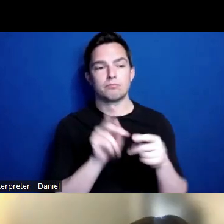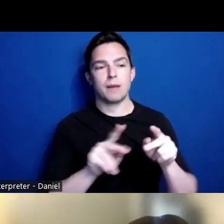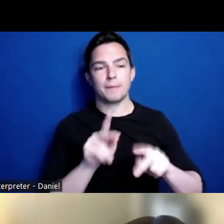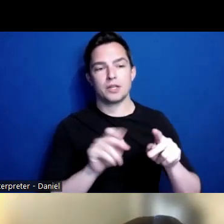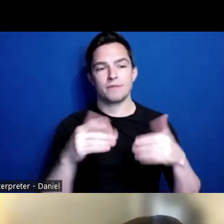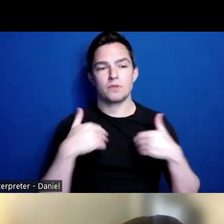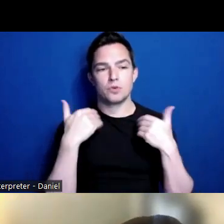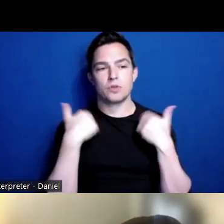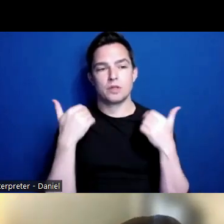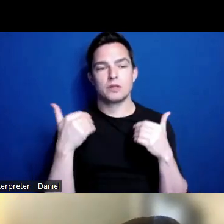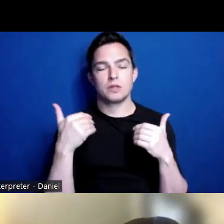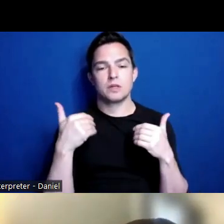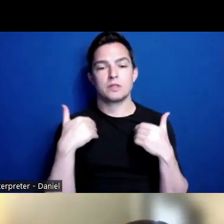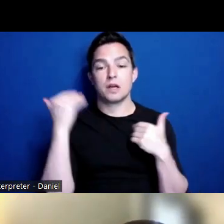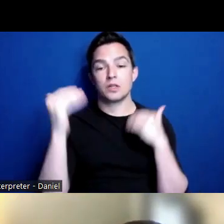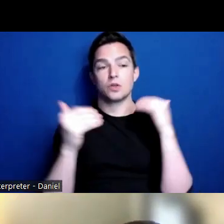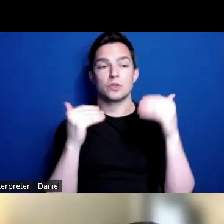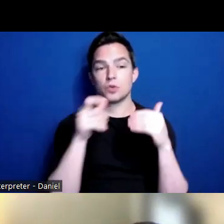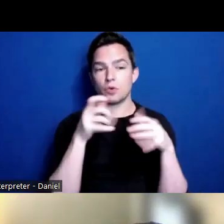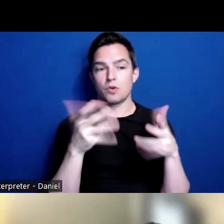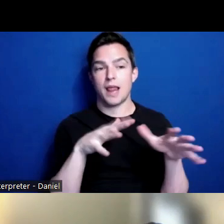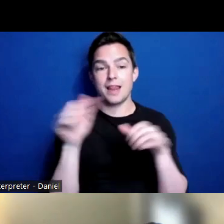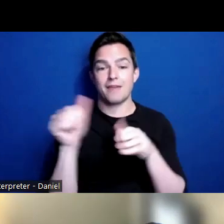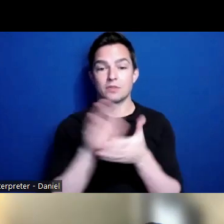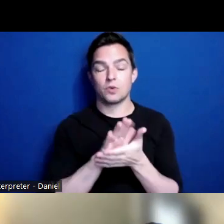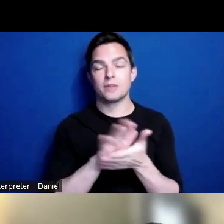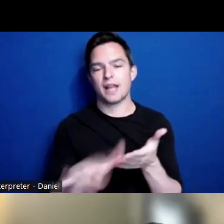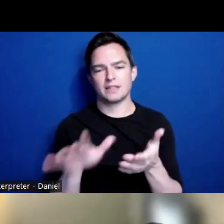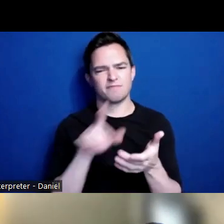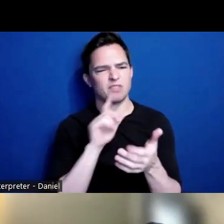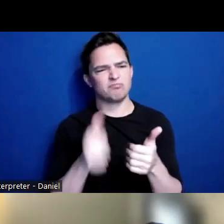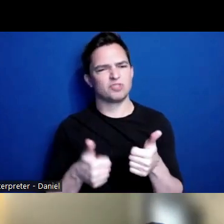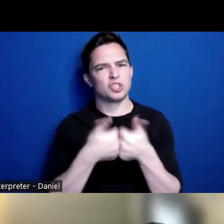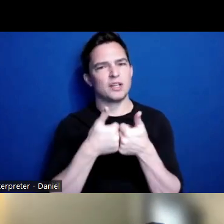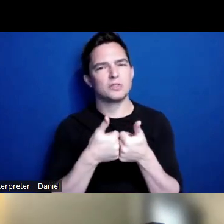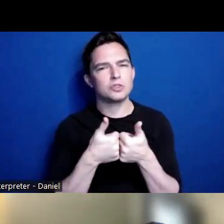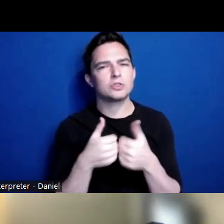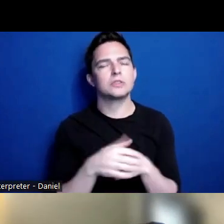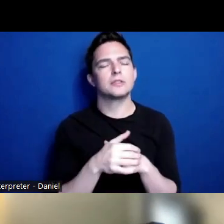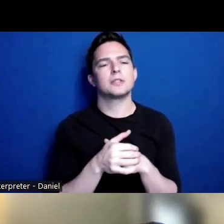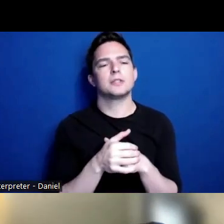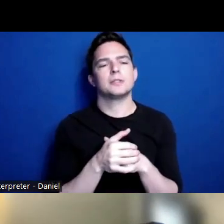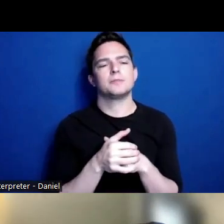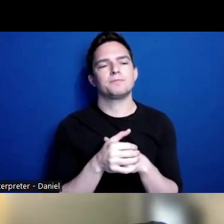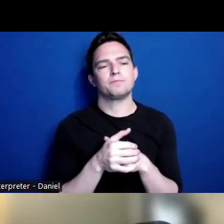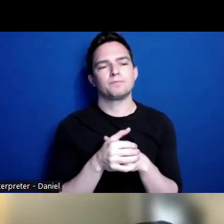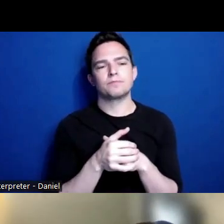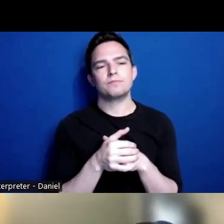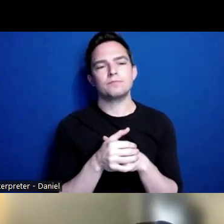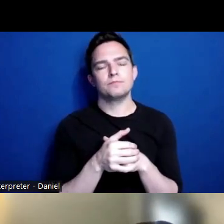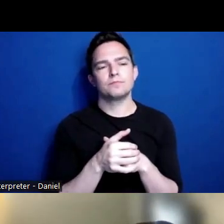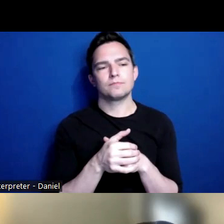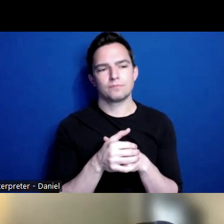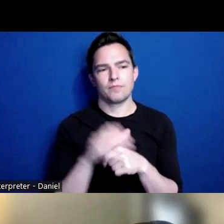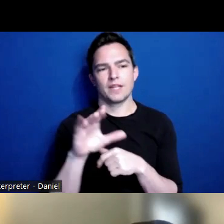young adults that have left school is particularly challenging. That while CILs, and VR as well, know